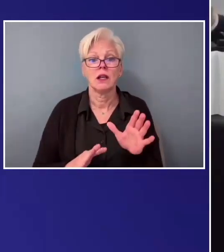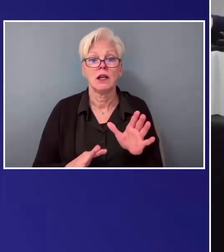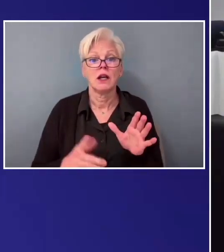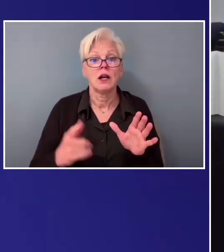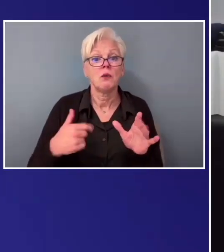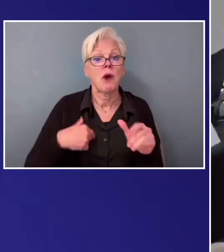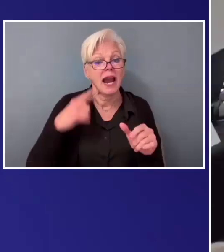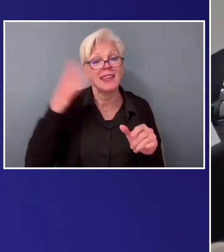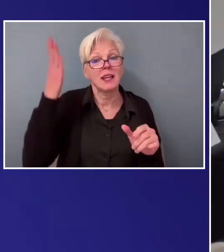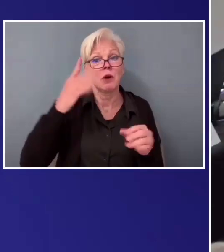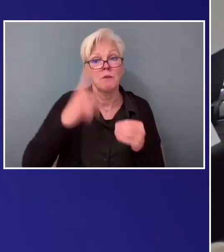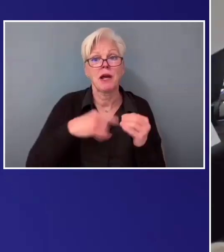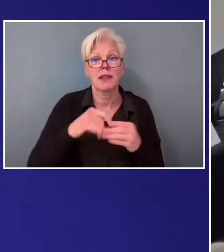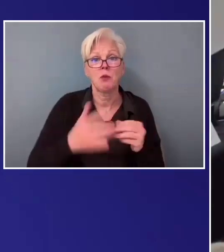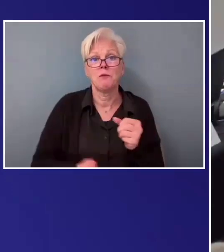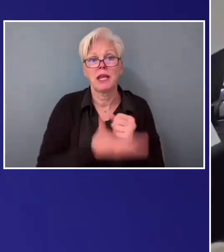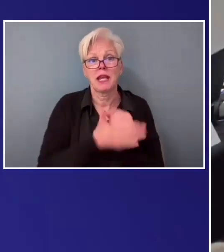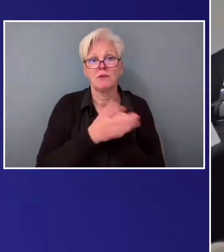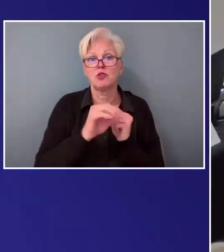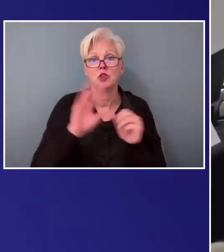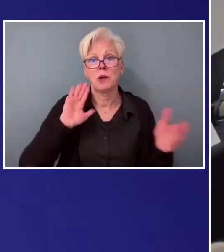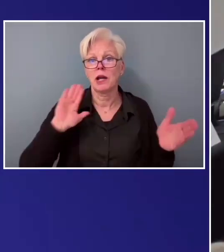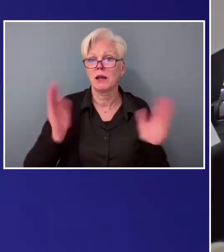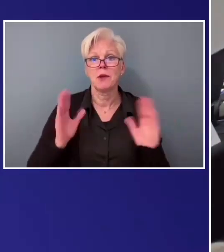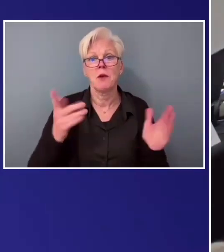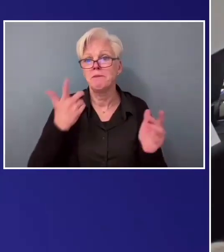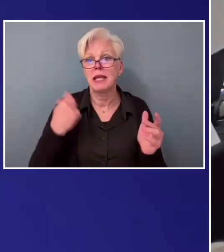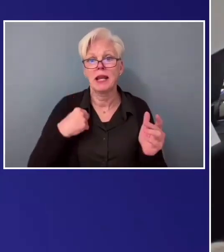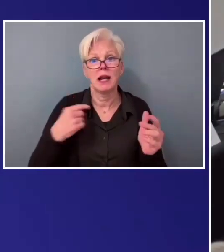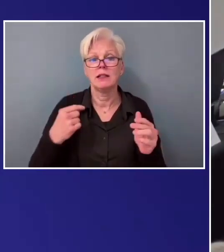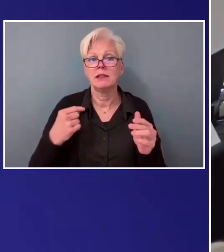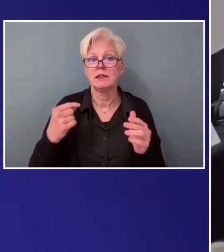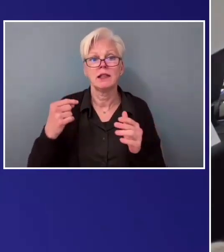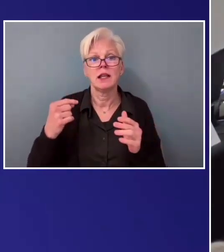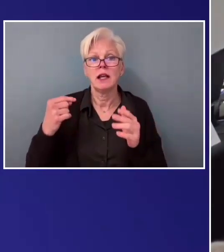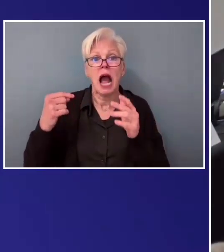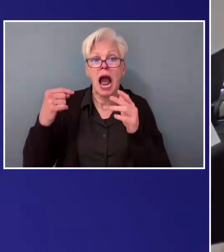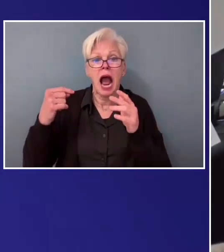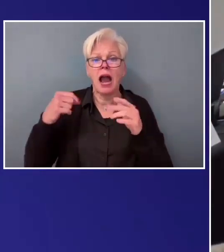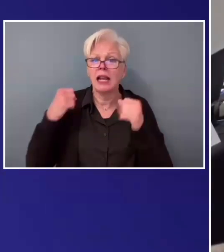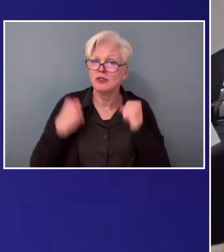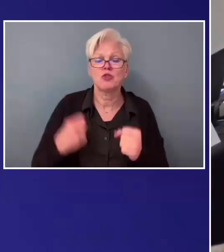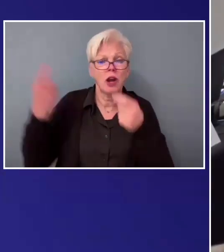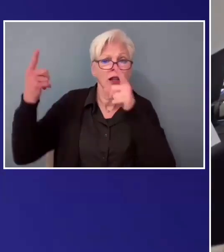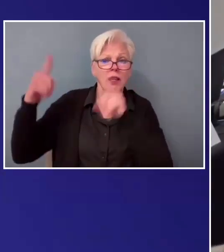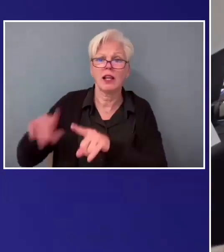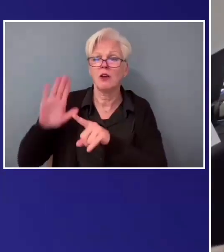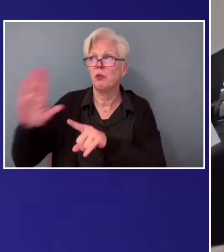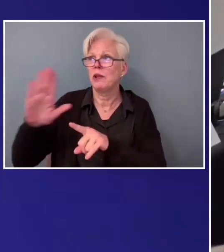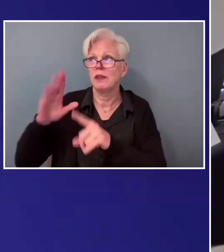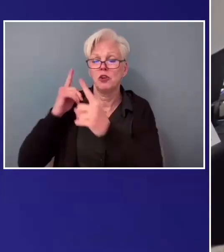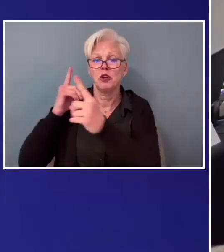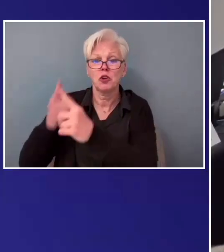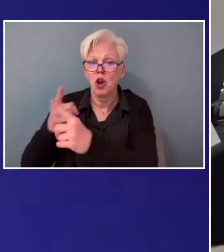extremely helpful to just do a comparison, because I deeply align with the Department's goals of simplicity as a design principle, unification as a design